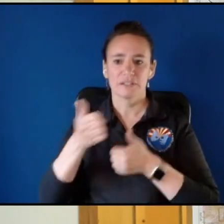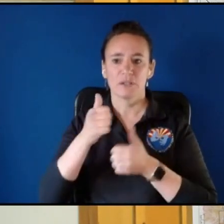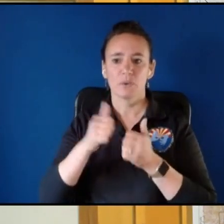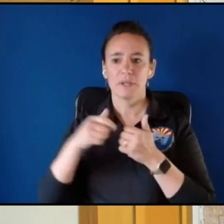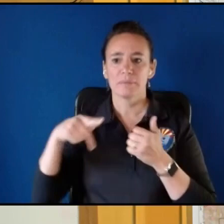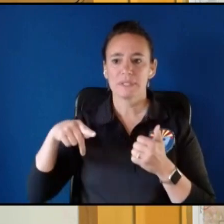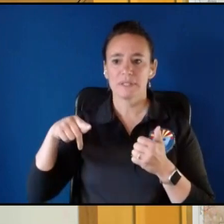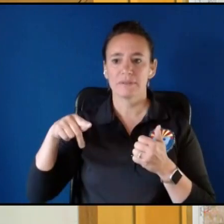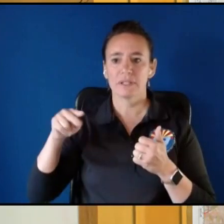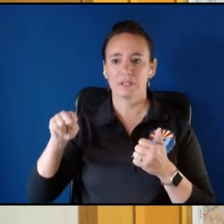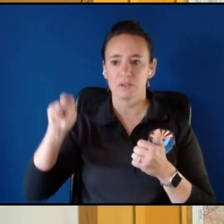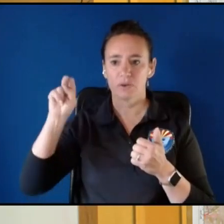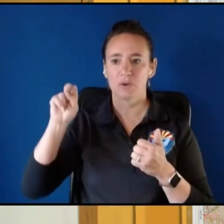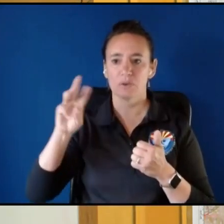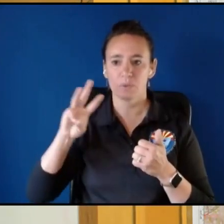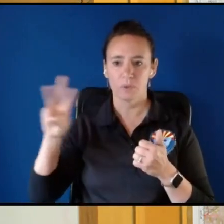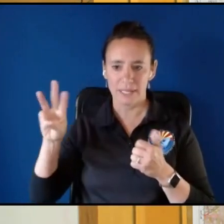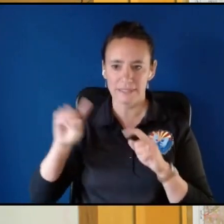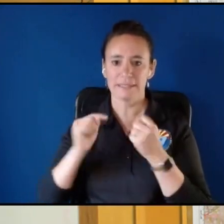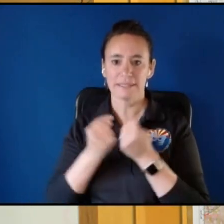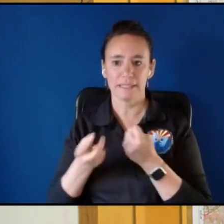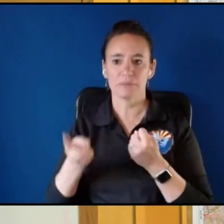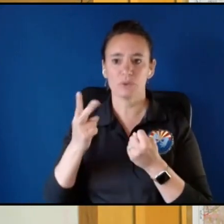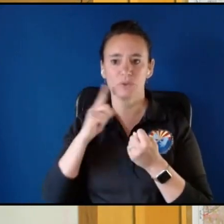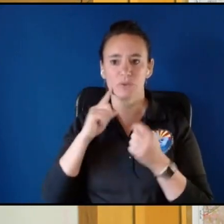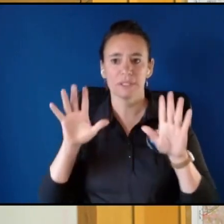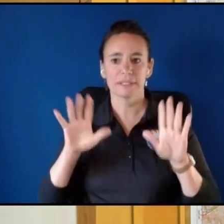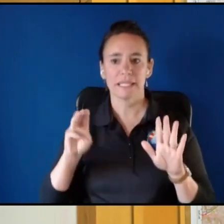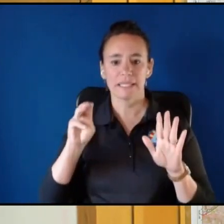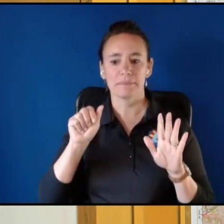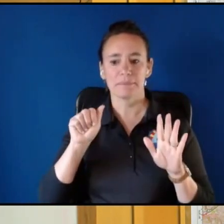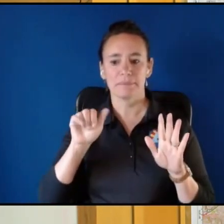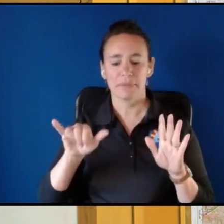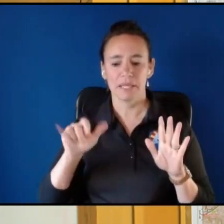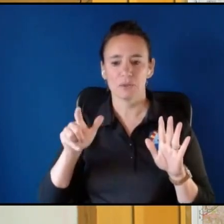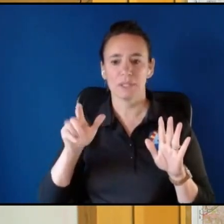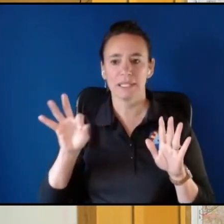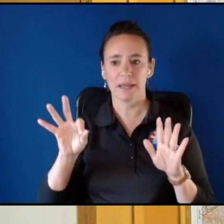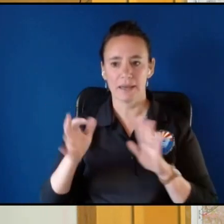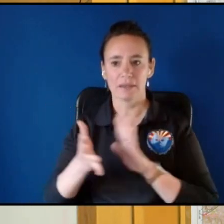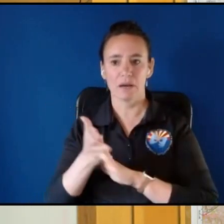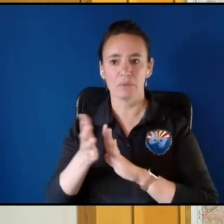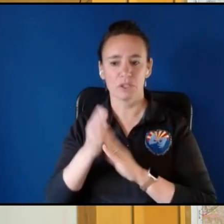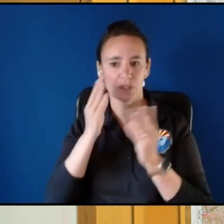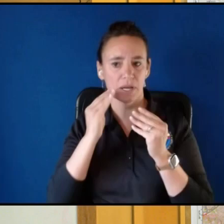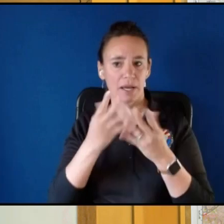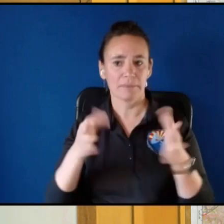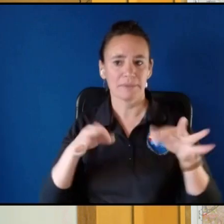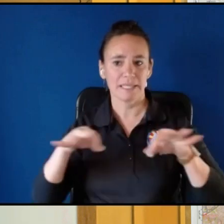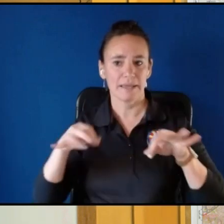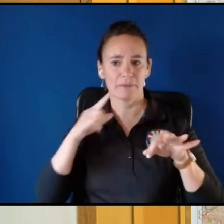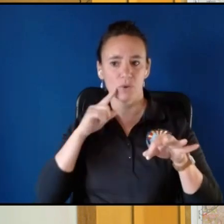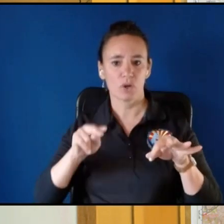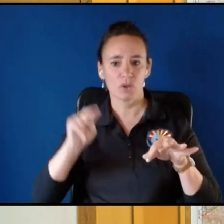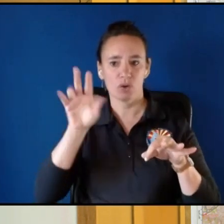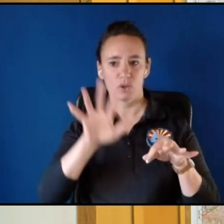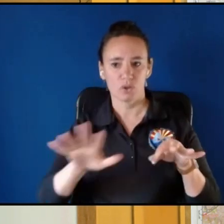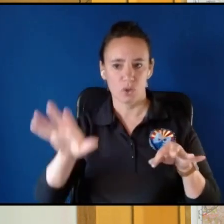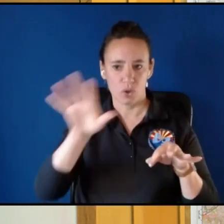Operational Update for the North Zone. So, yesterday was a challenging day with respect to fire weather. There was a